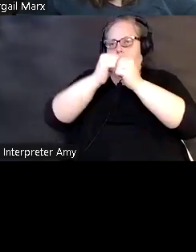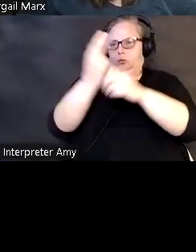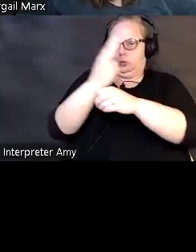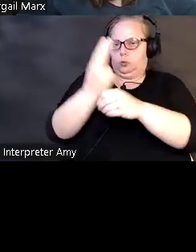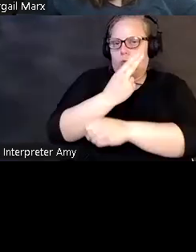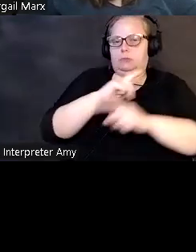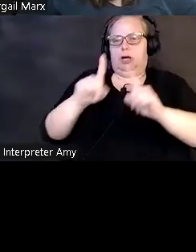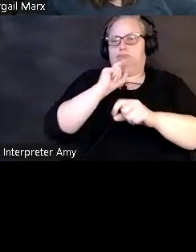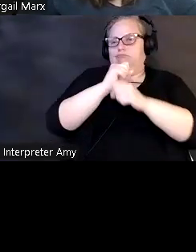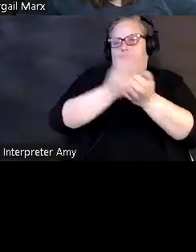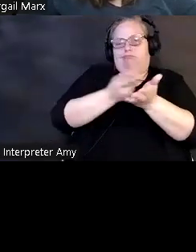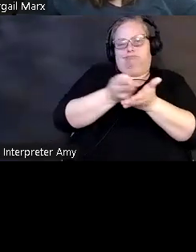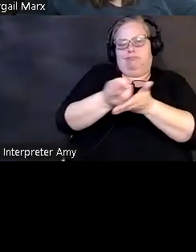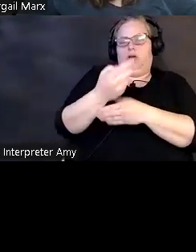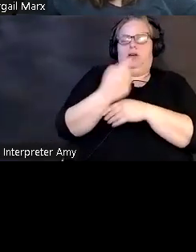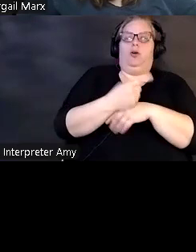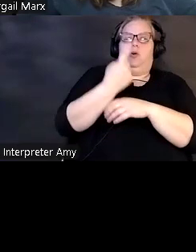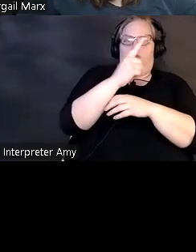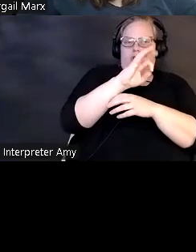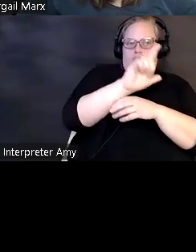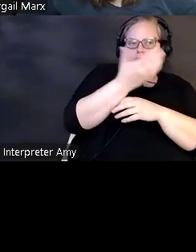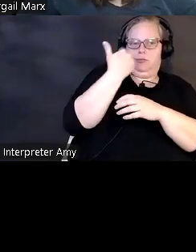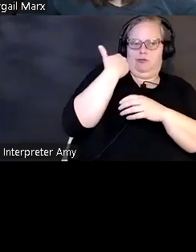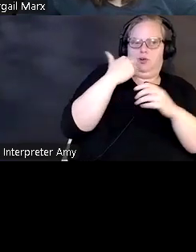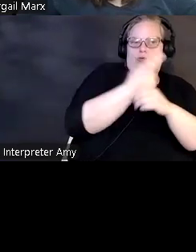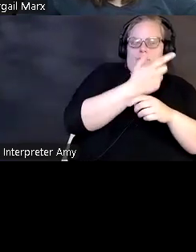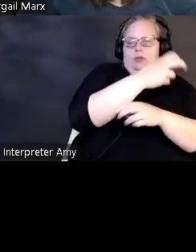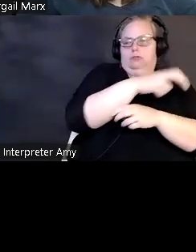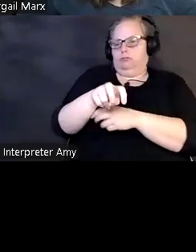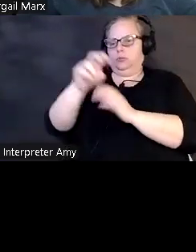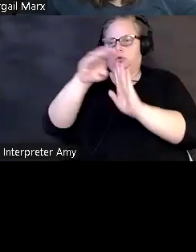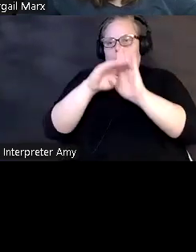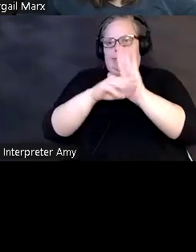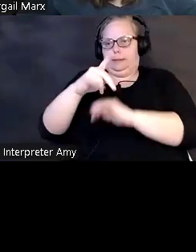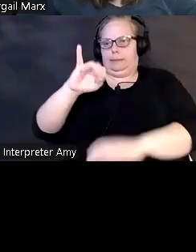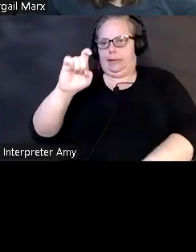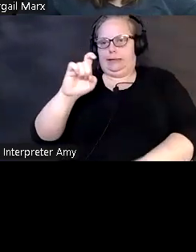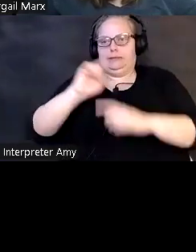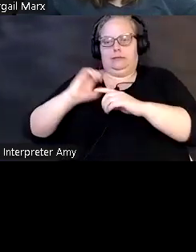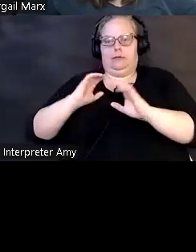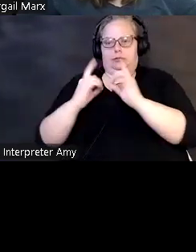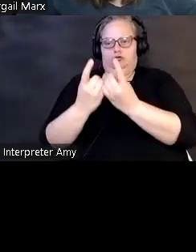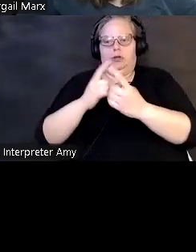One Tool to LessonPix in our district and our teachers have figured out to use it.